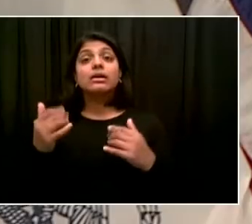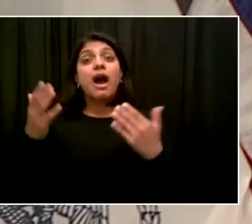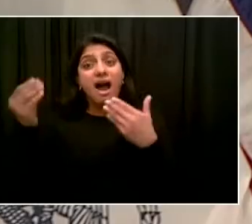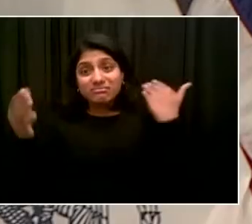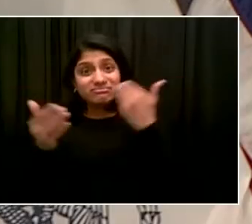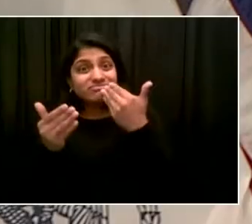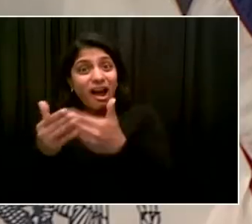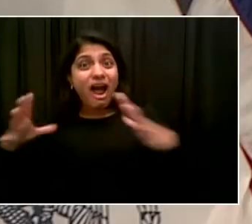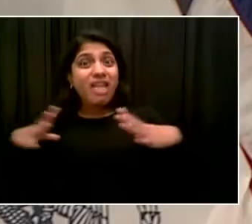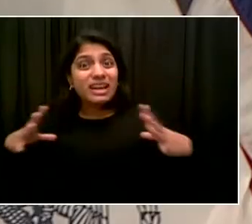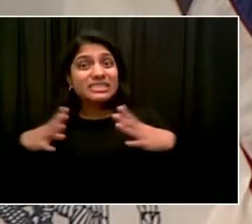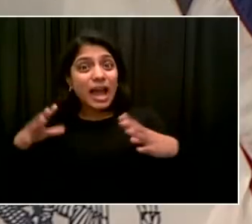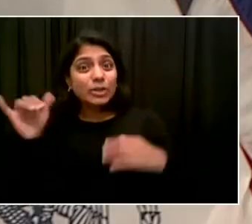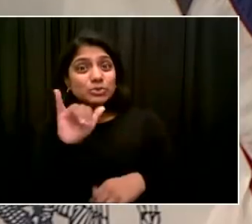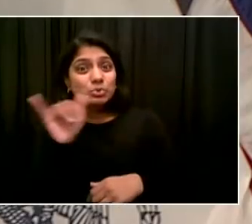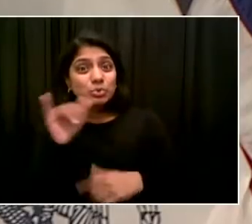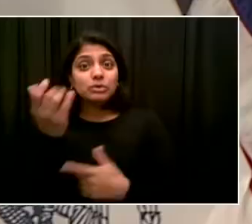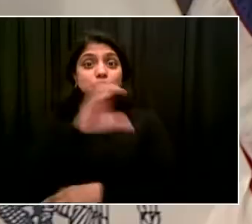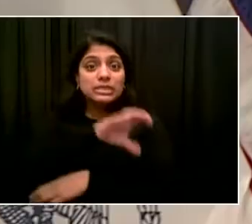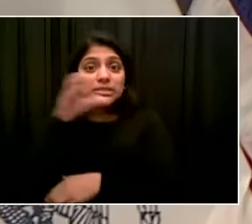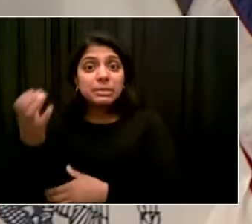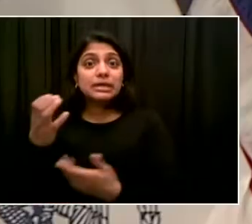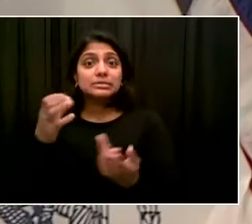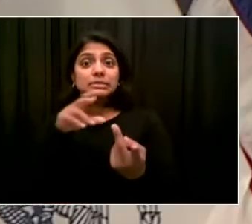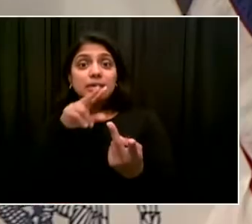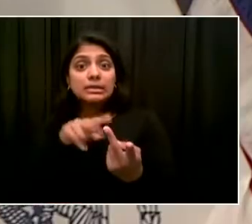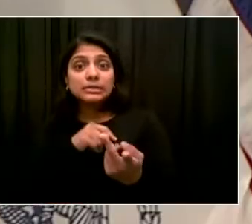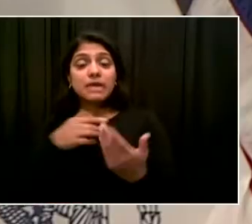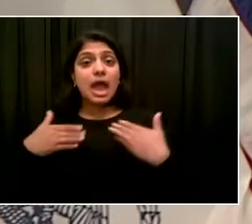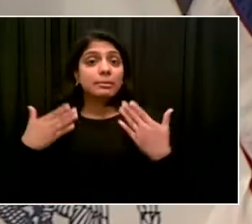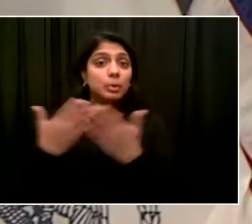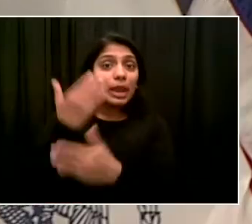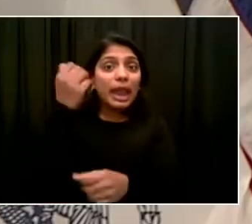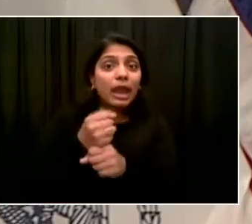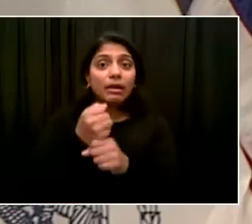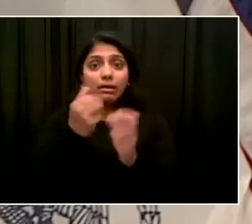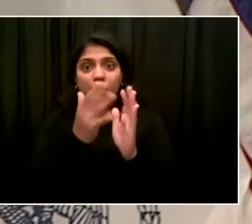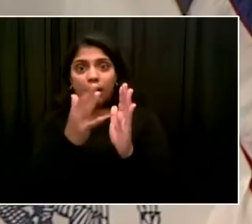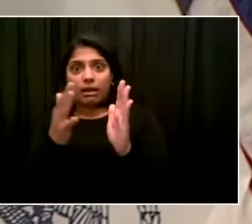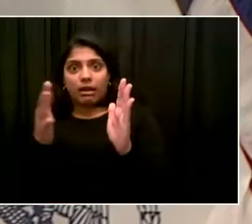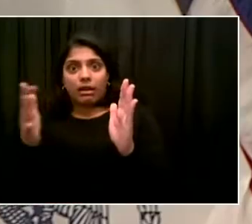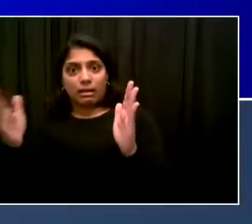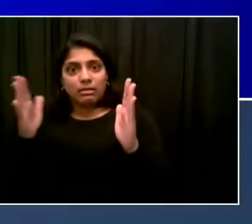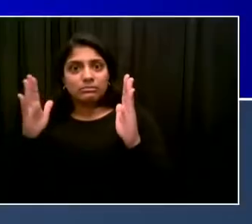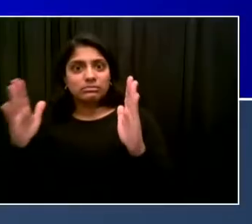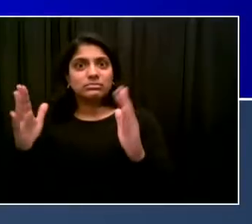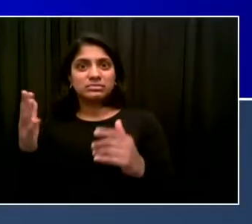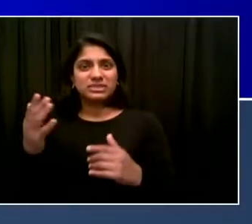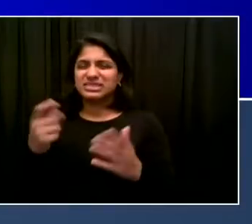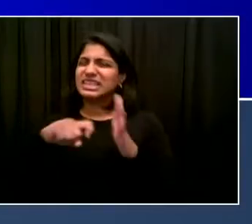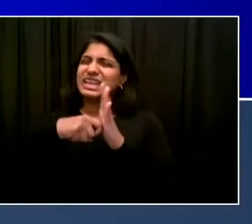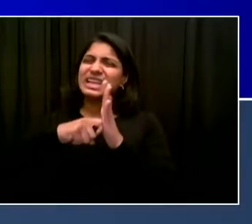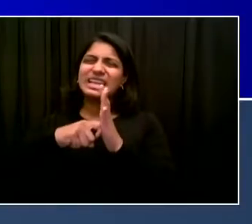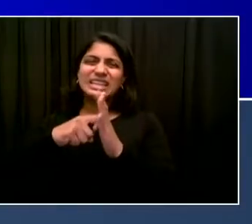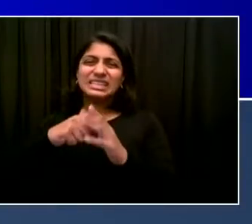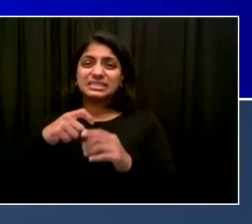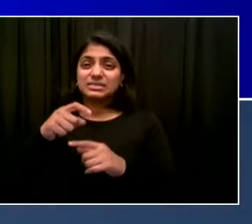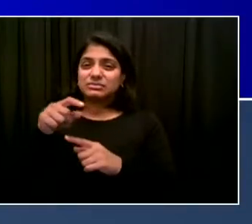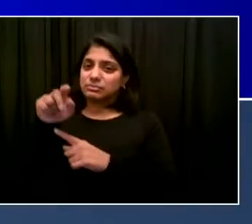STEP, EXPANDING KEY 2 NYC,